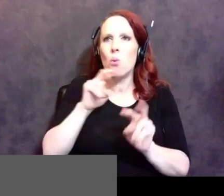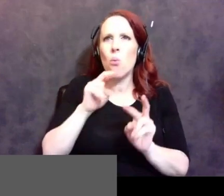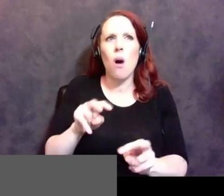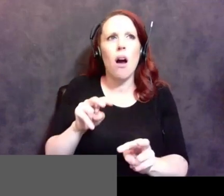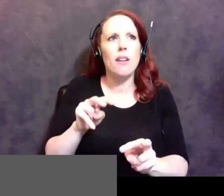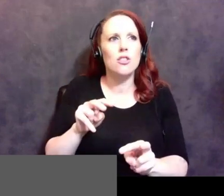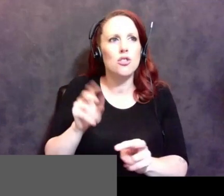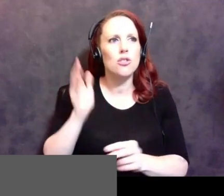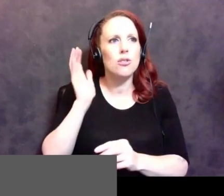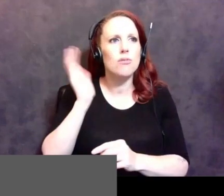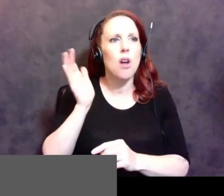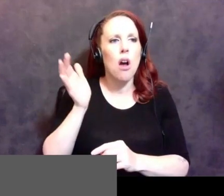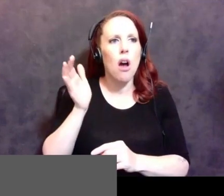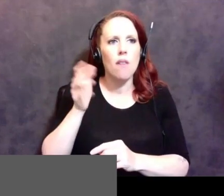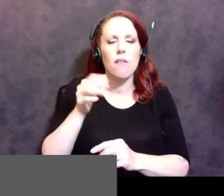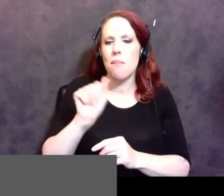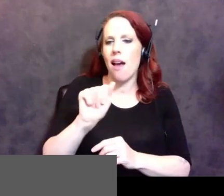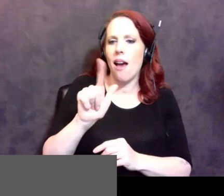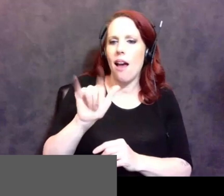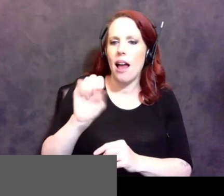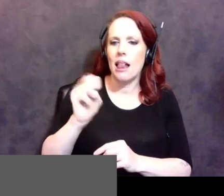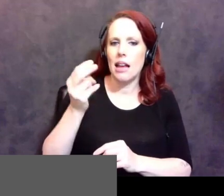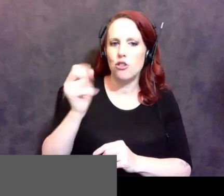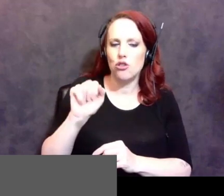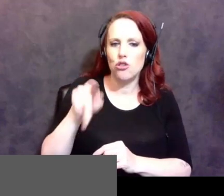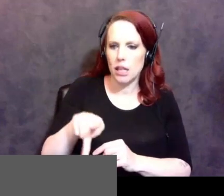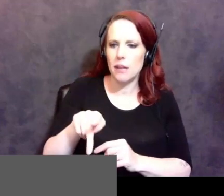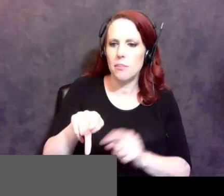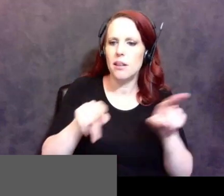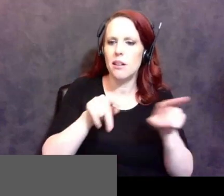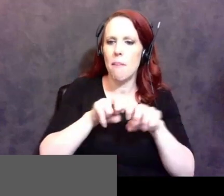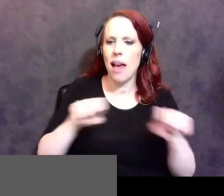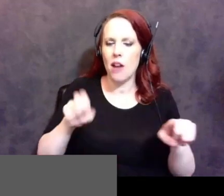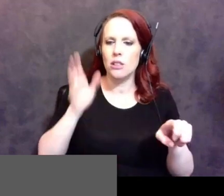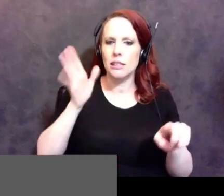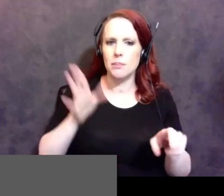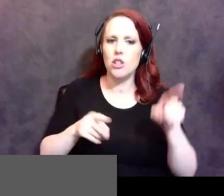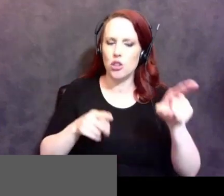there is a panel where a speaker Kate goes into more detail on why we don't use the word